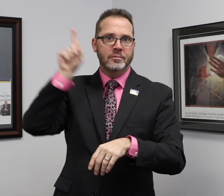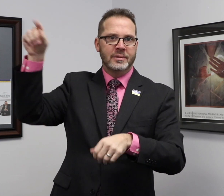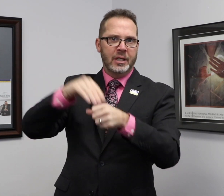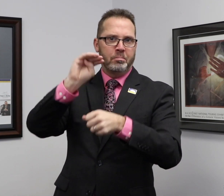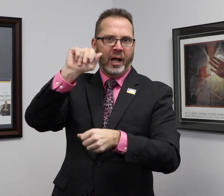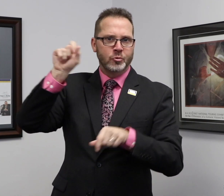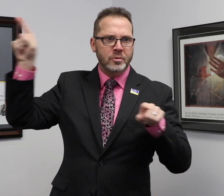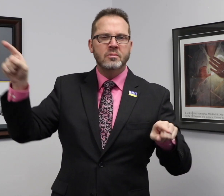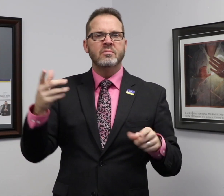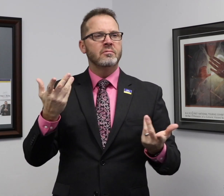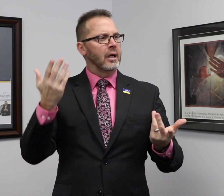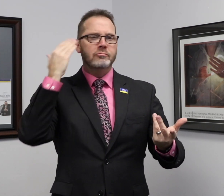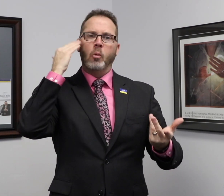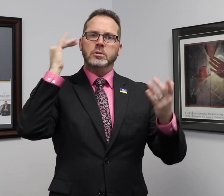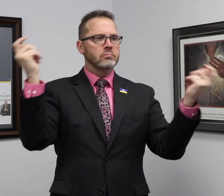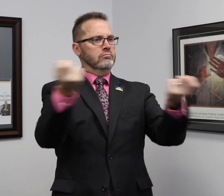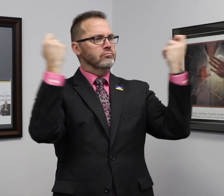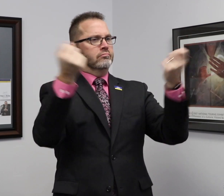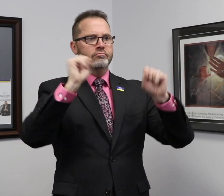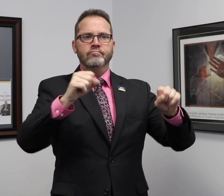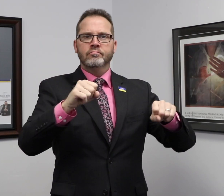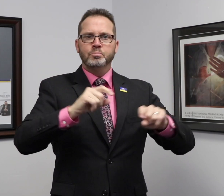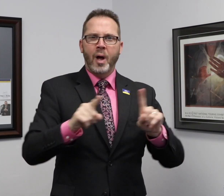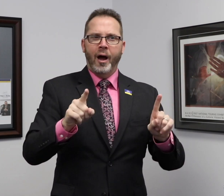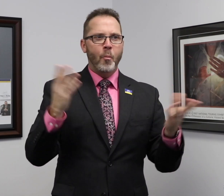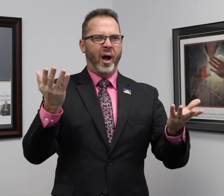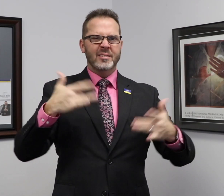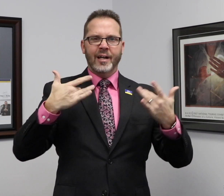The Super Bowl is always exciting but this year there is a special opportunity